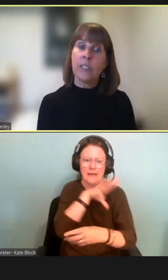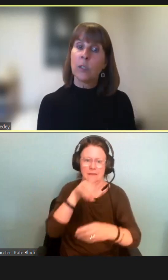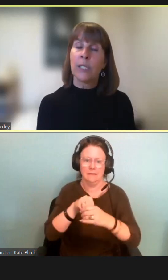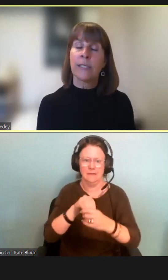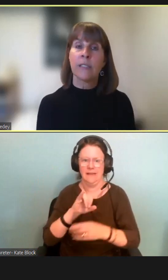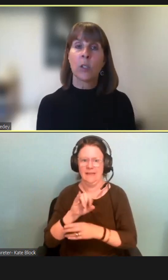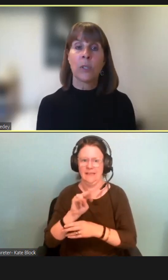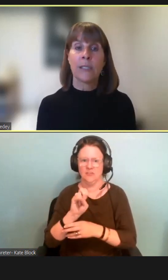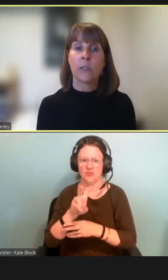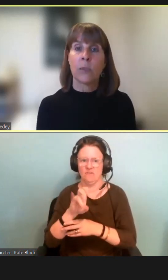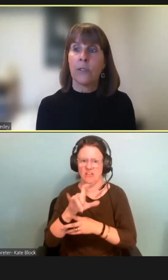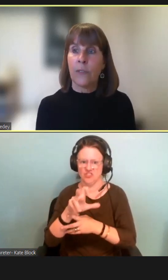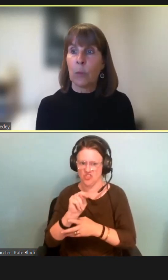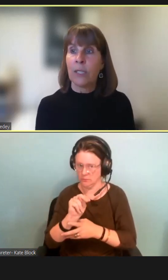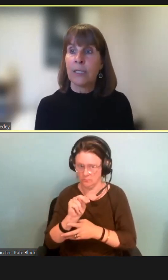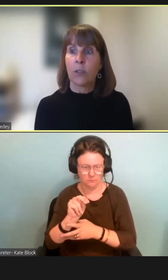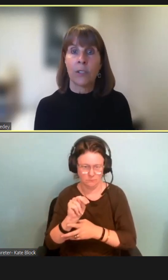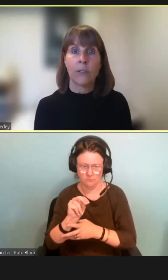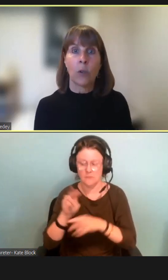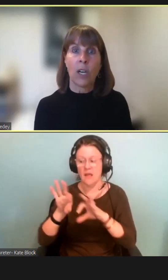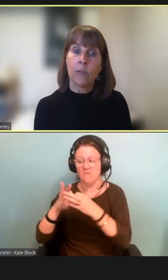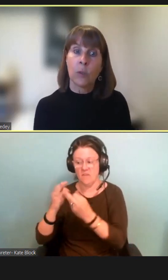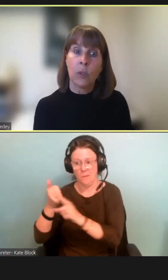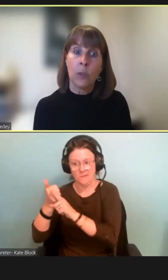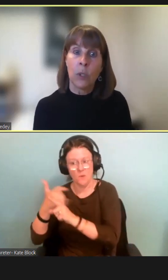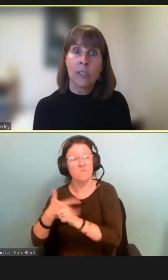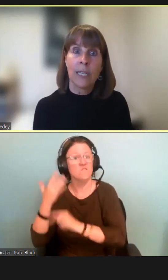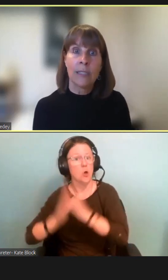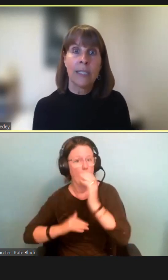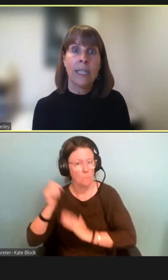places are places where the family is going to feel comfortable most likely